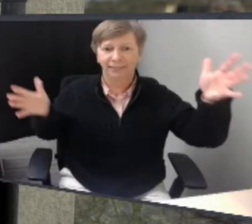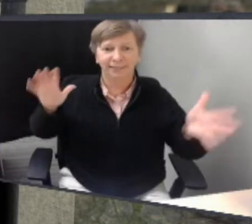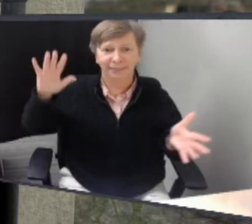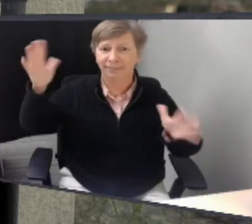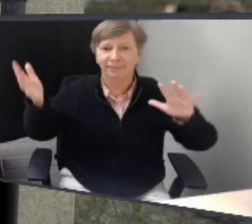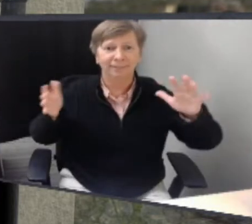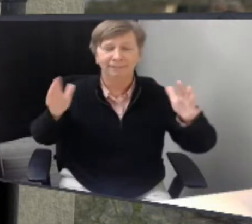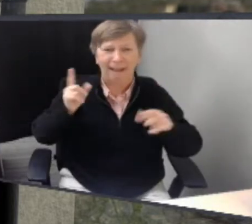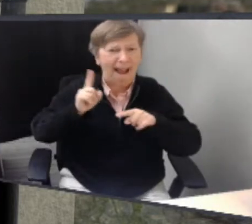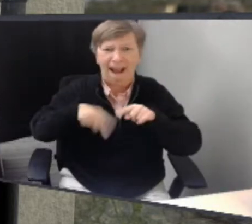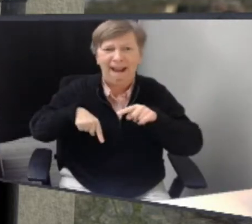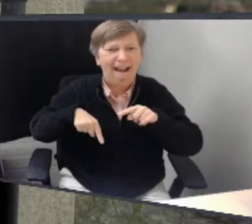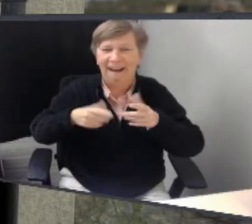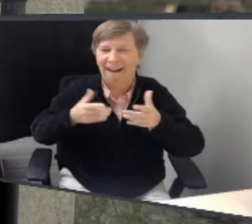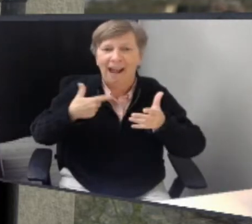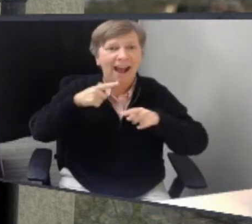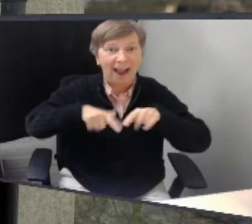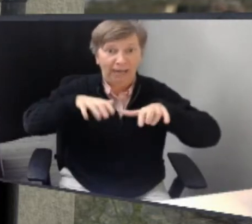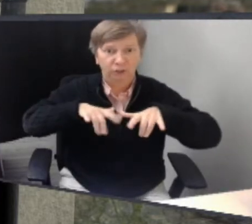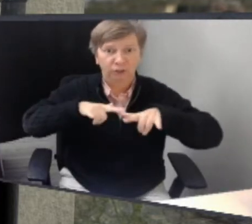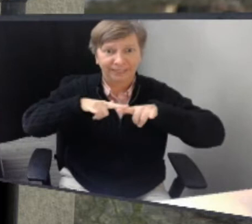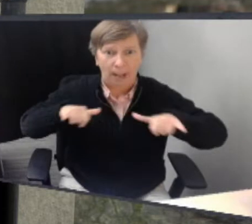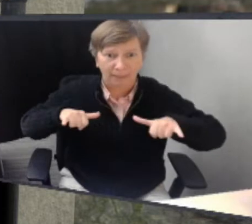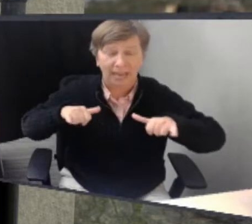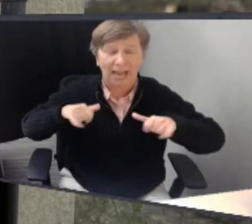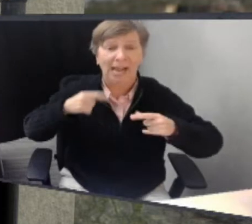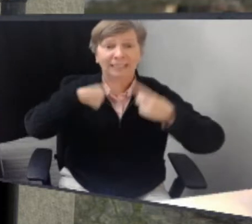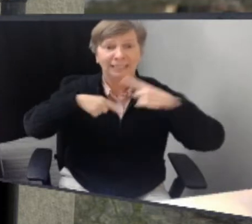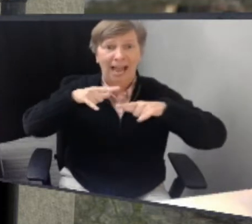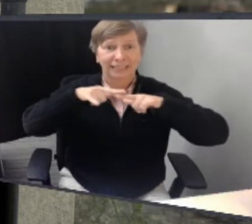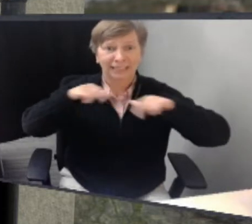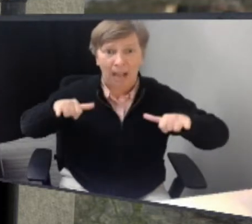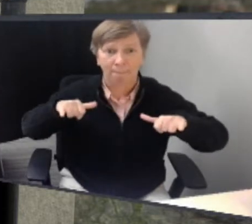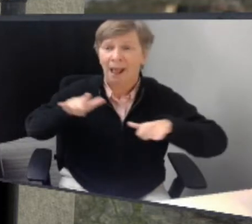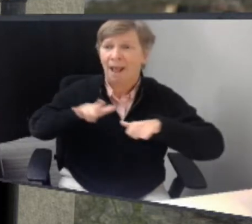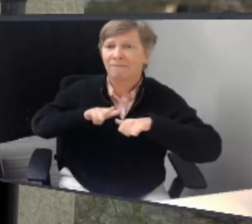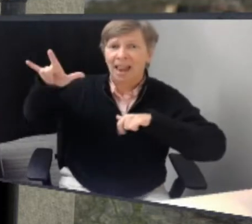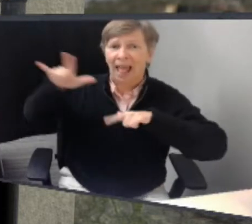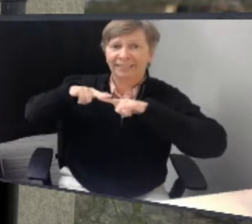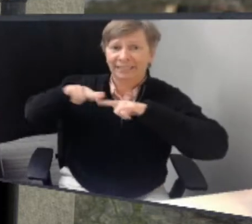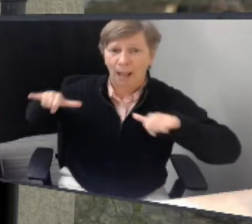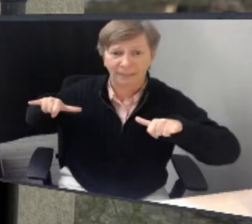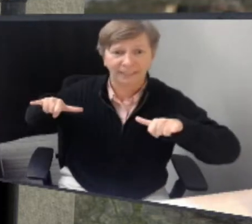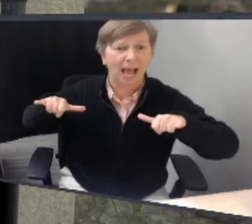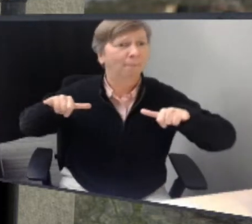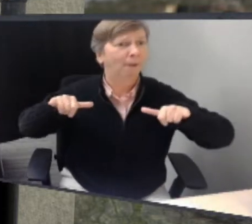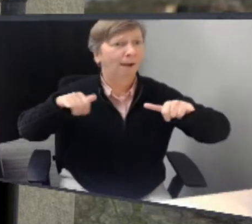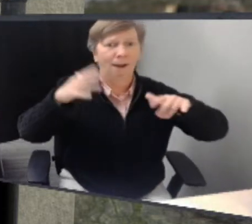I'm sorry, I'm not an octopus, I cannot, at the same time both type in chat, and sign at the same time,